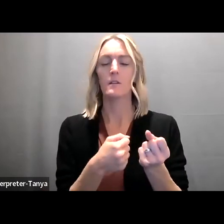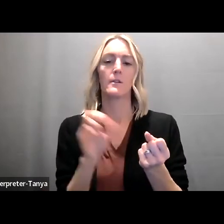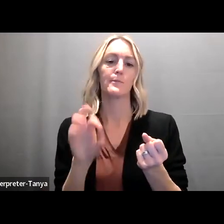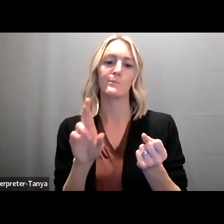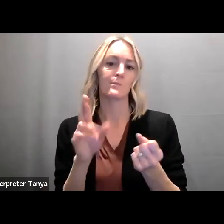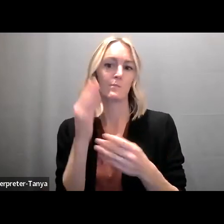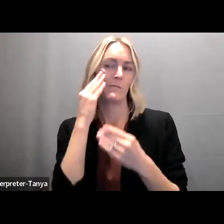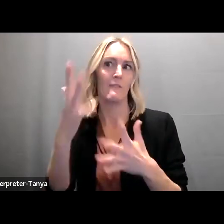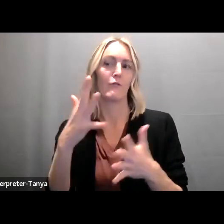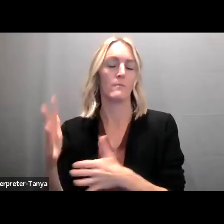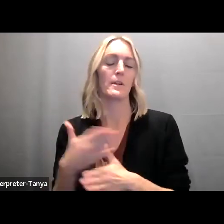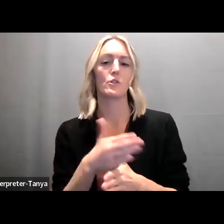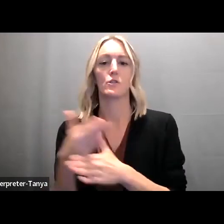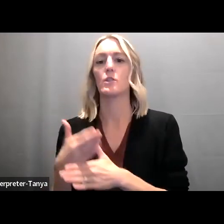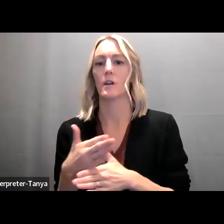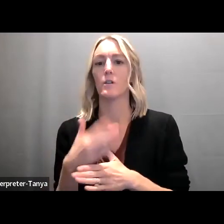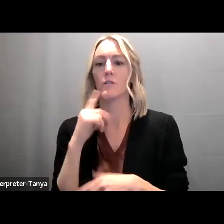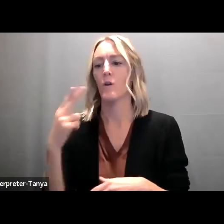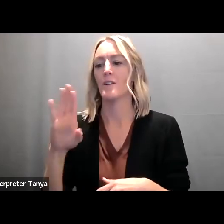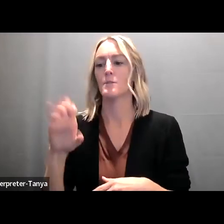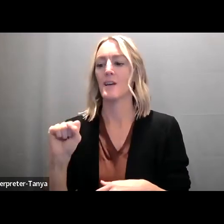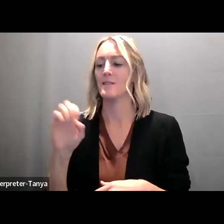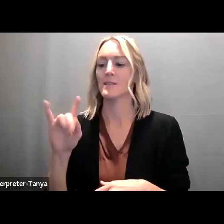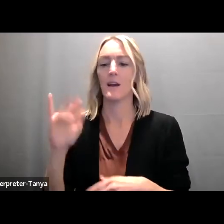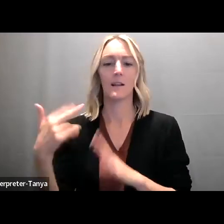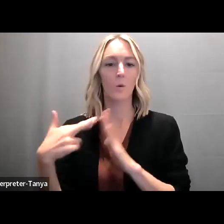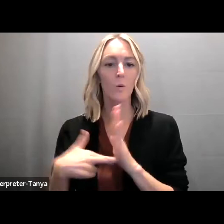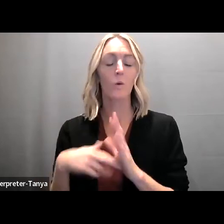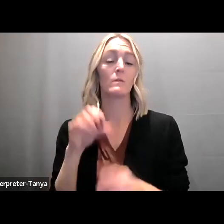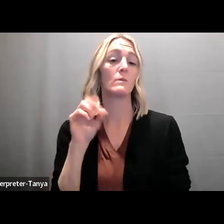that is being shared when it comes to the HCBS settings rule or are there advocacy efforts